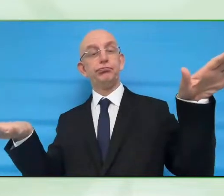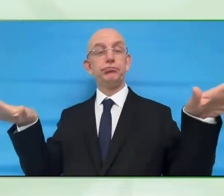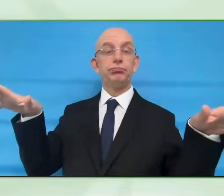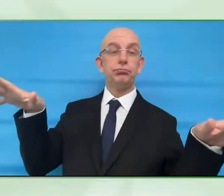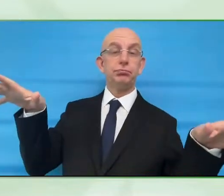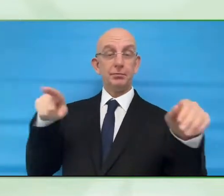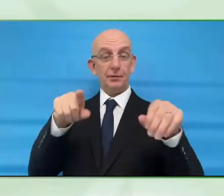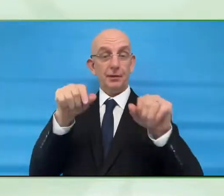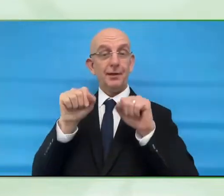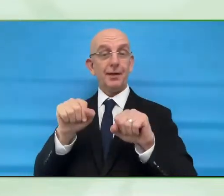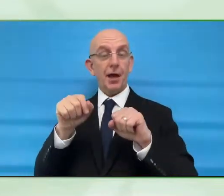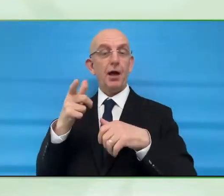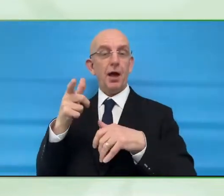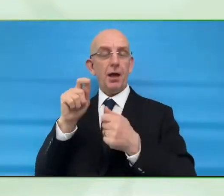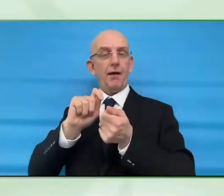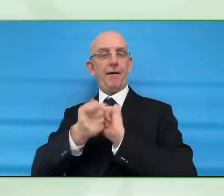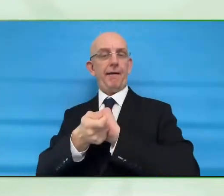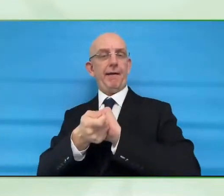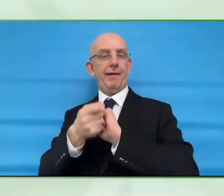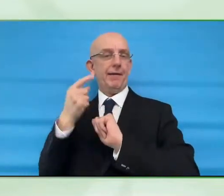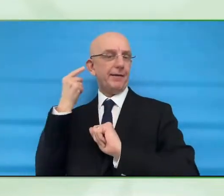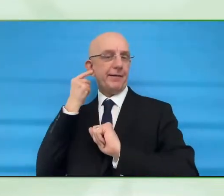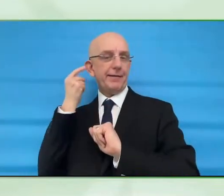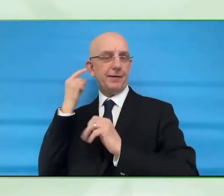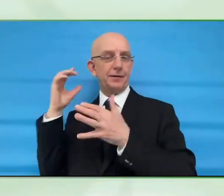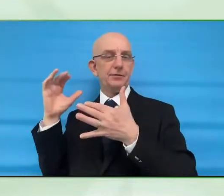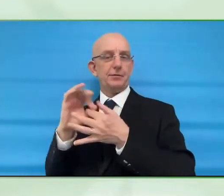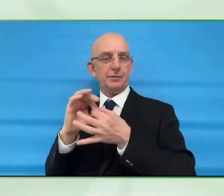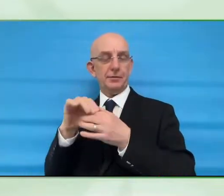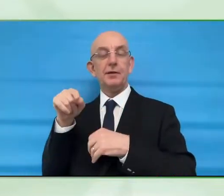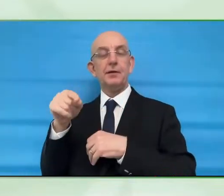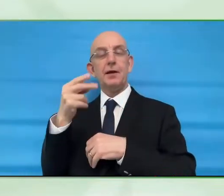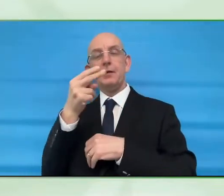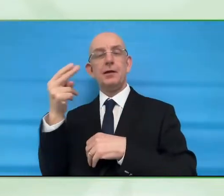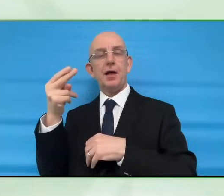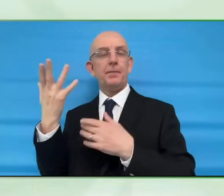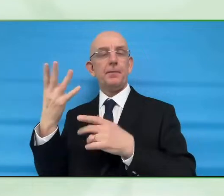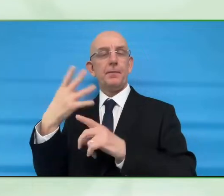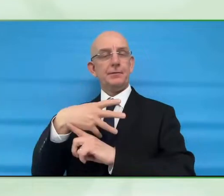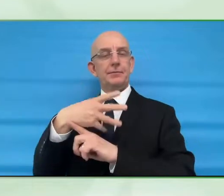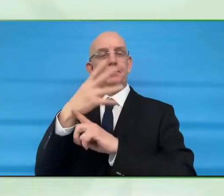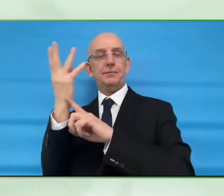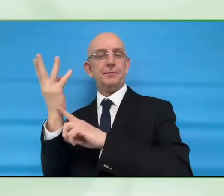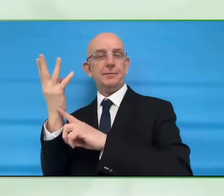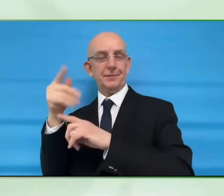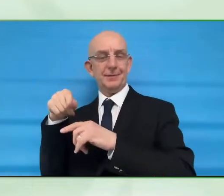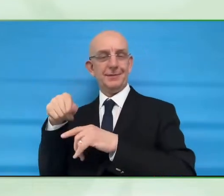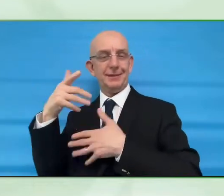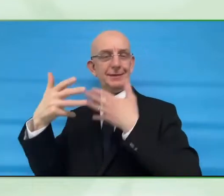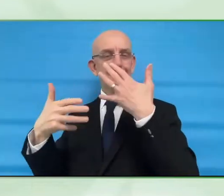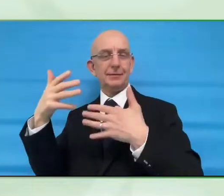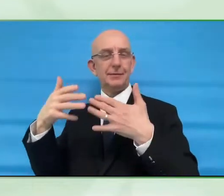I suppose for me, one of the things is yes, the importance of this kind